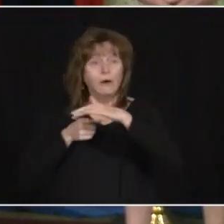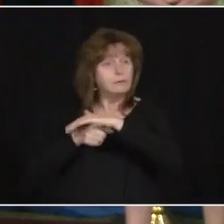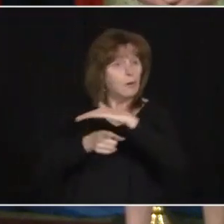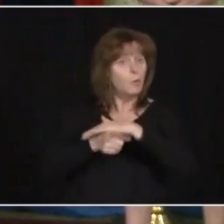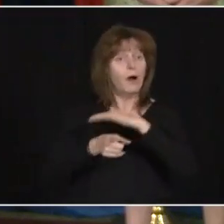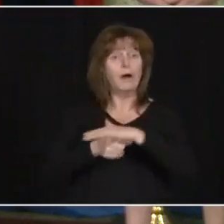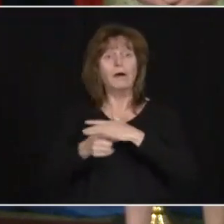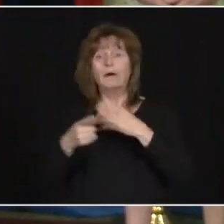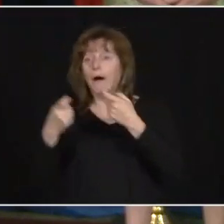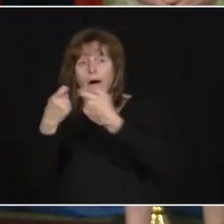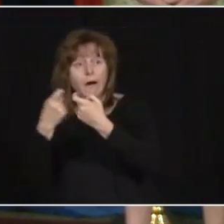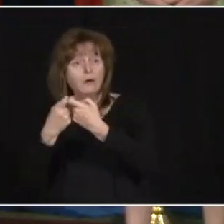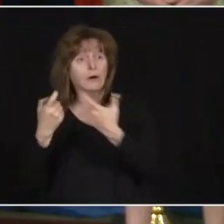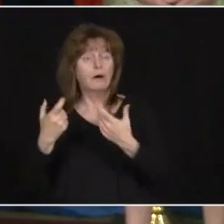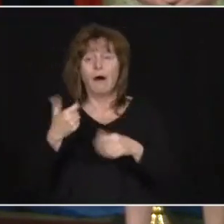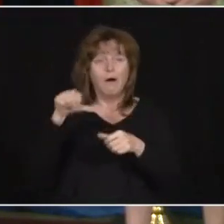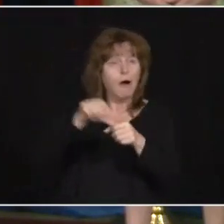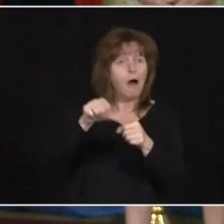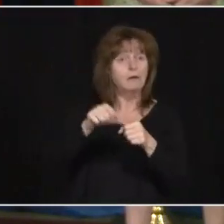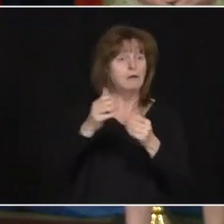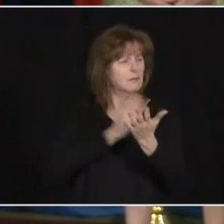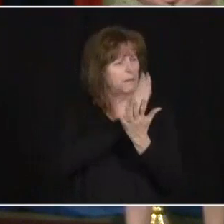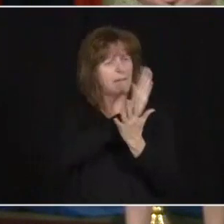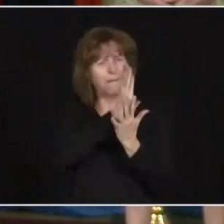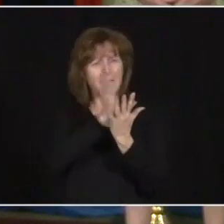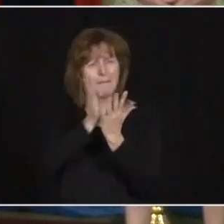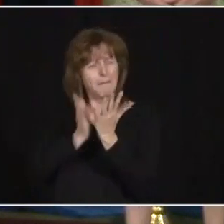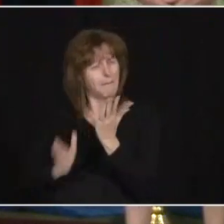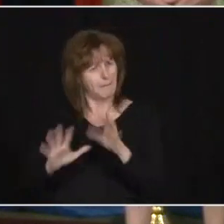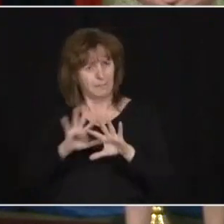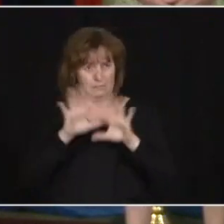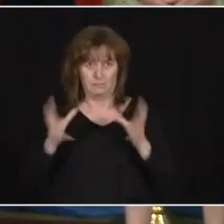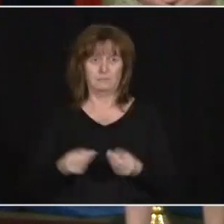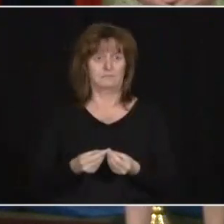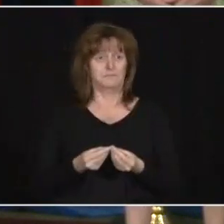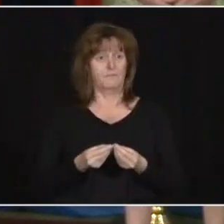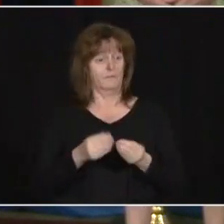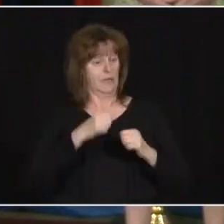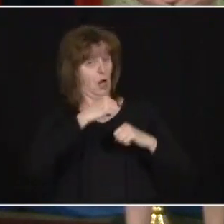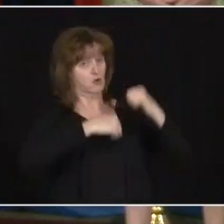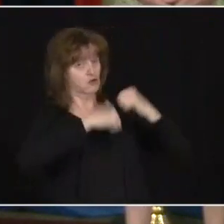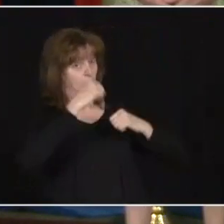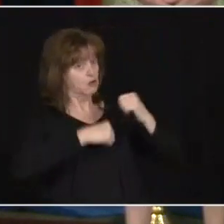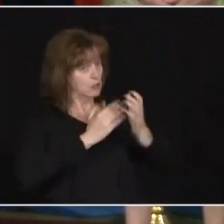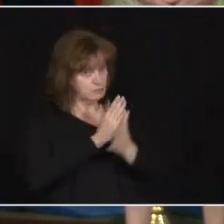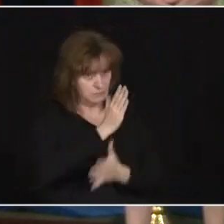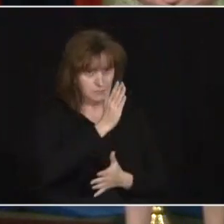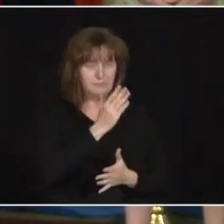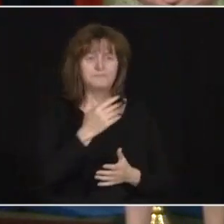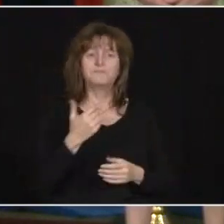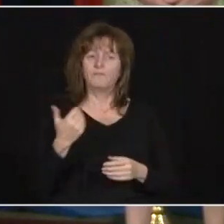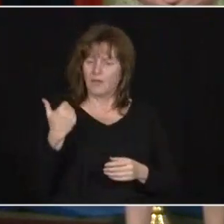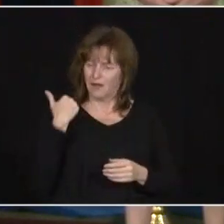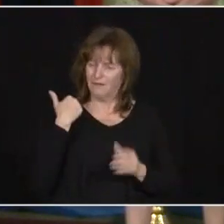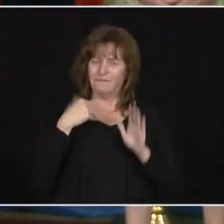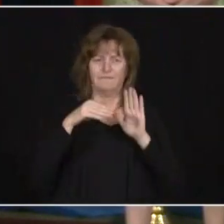construction sector to promote better sanitation and physical distancing on job sites. And in the